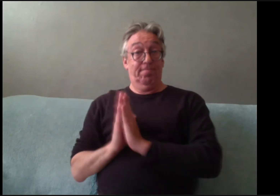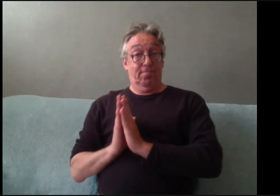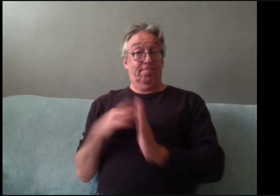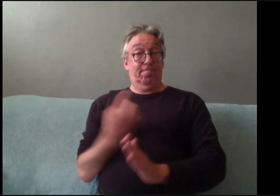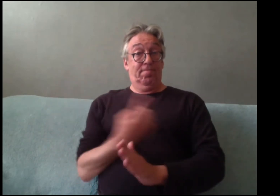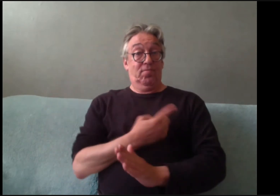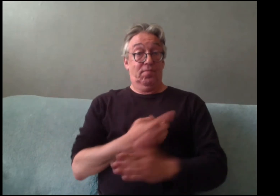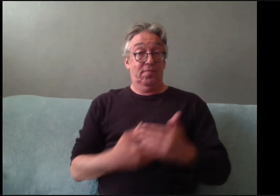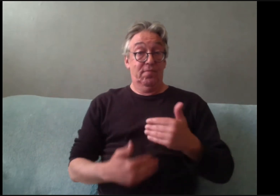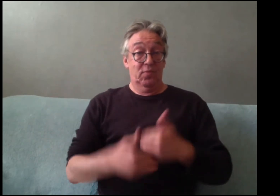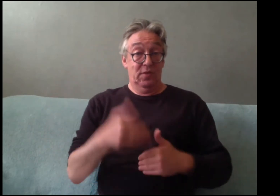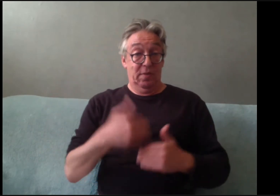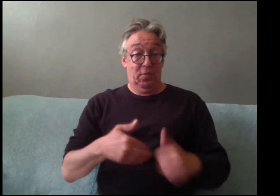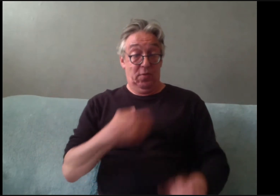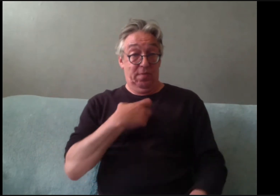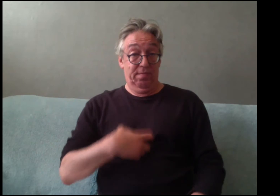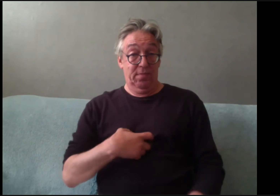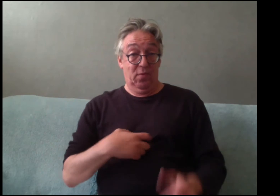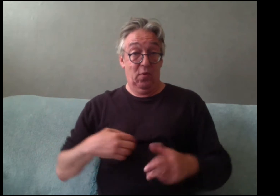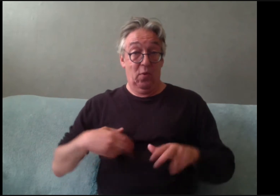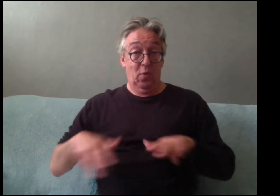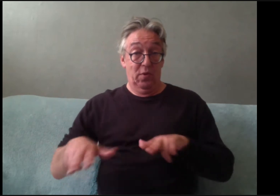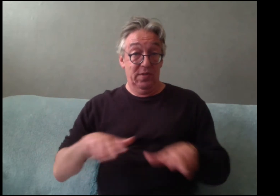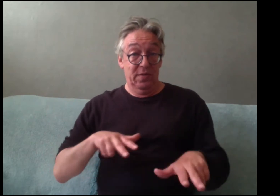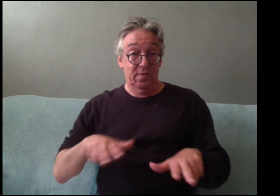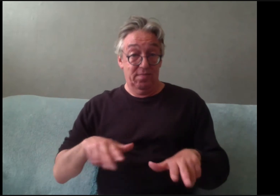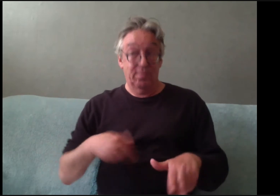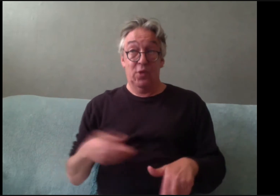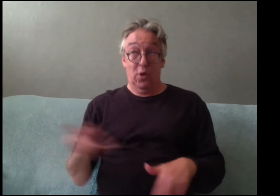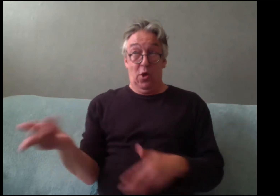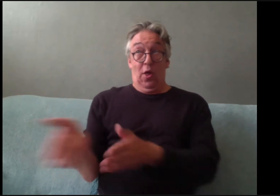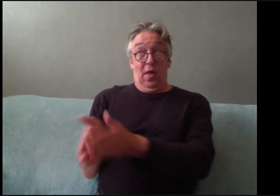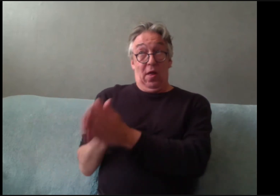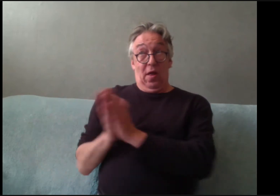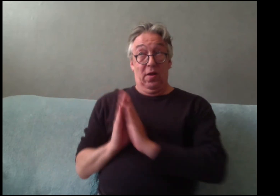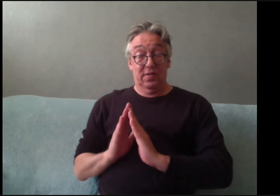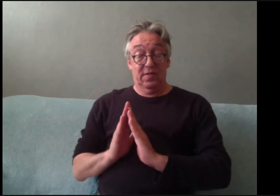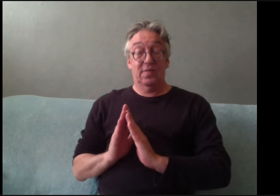in the development of measures that will concern the gradual removal